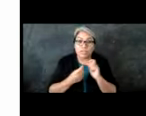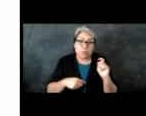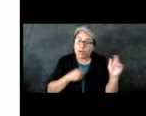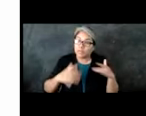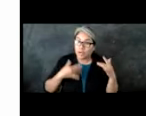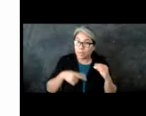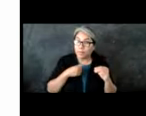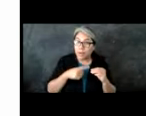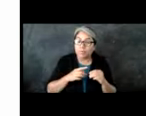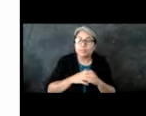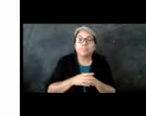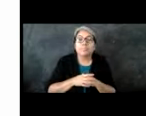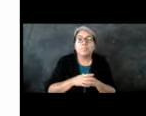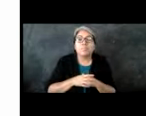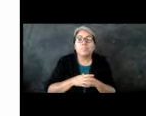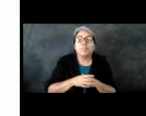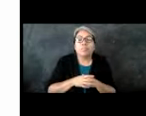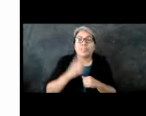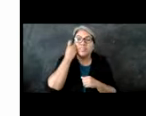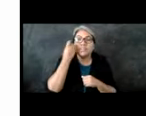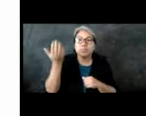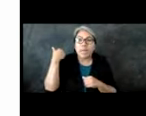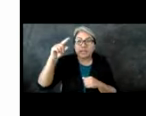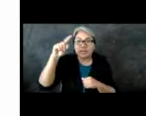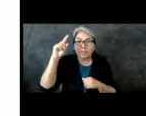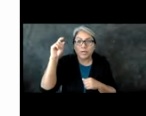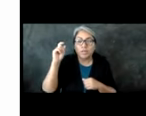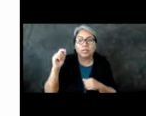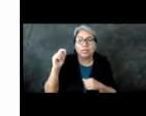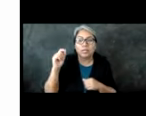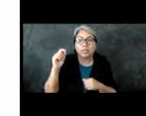thanks. I just wanted to plug another big change that